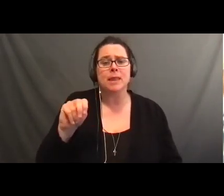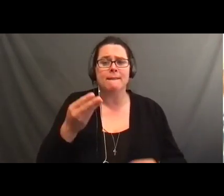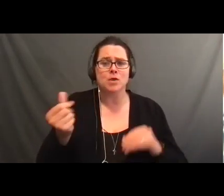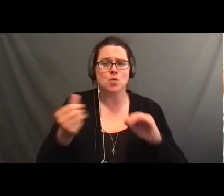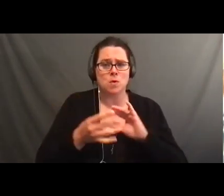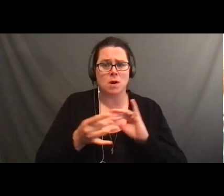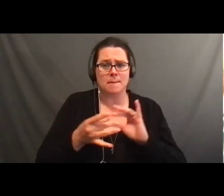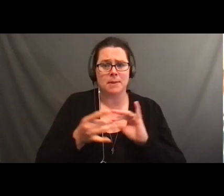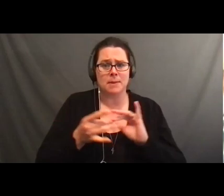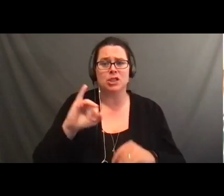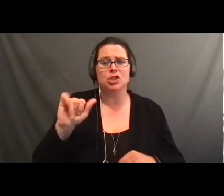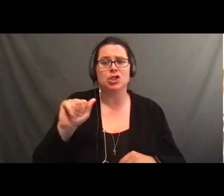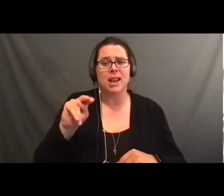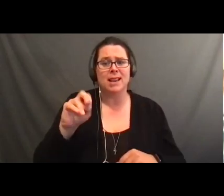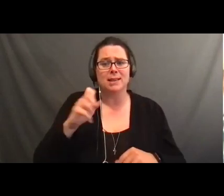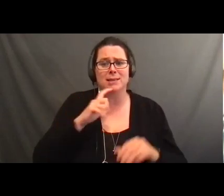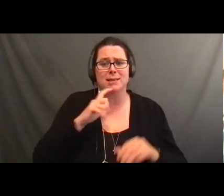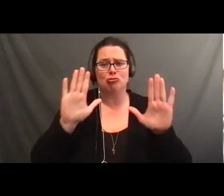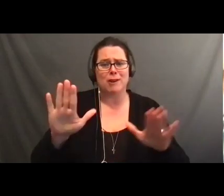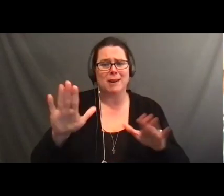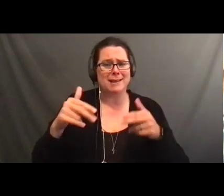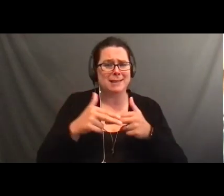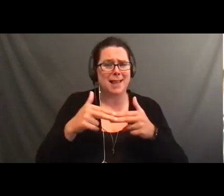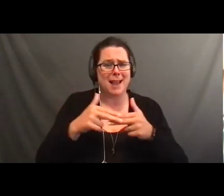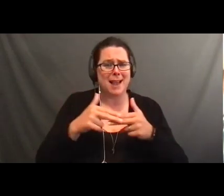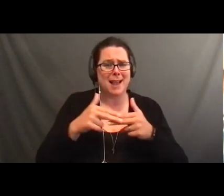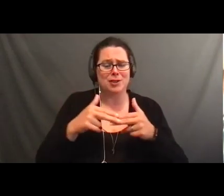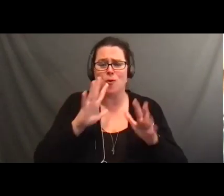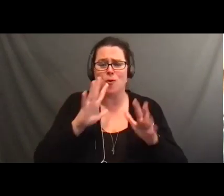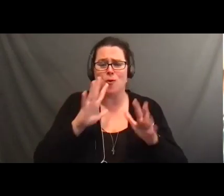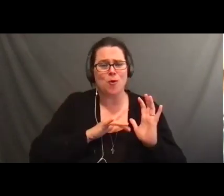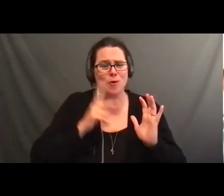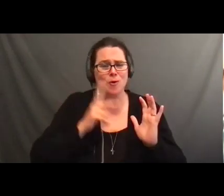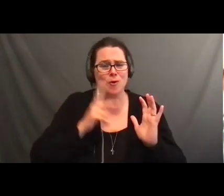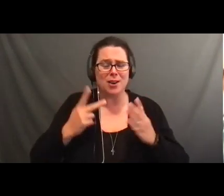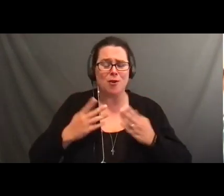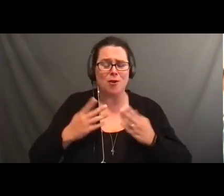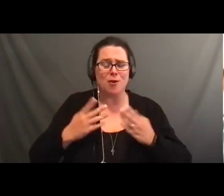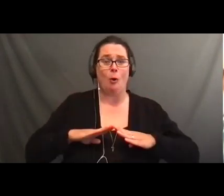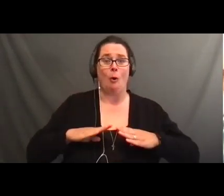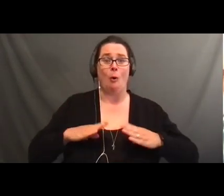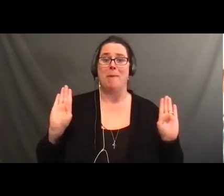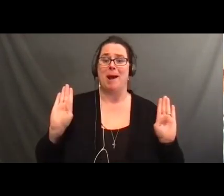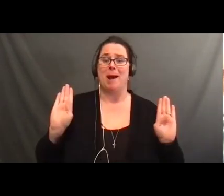Jane said great slide show. Very cool to see her open up and go.